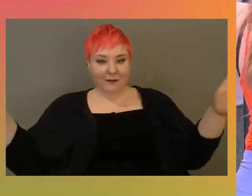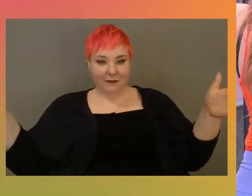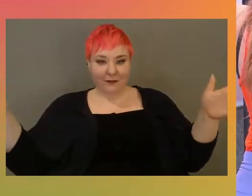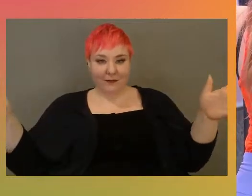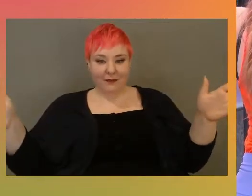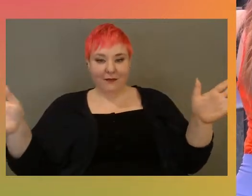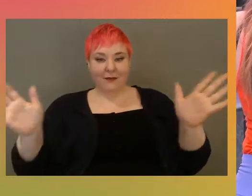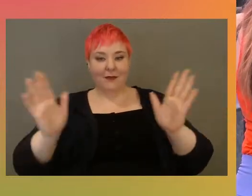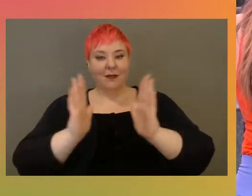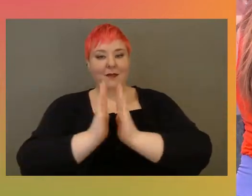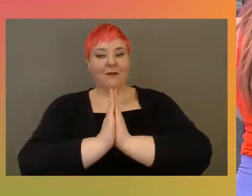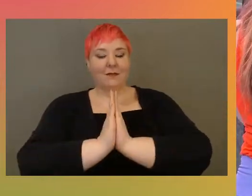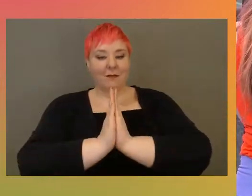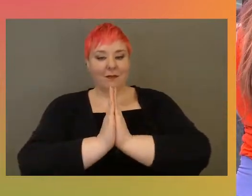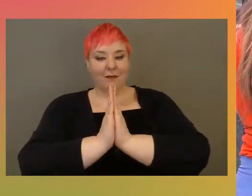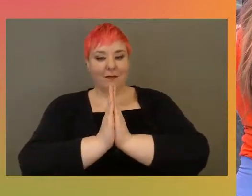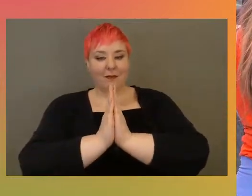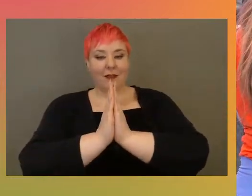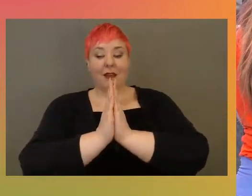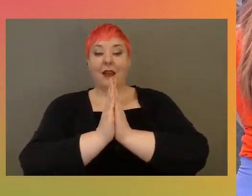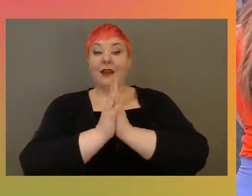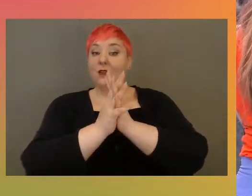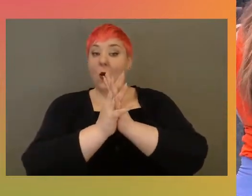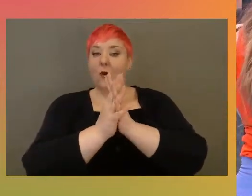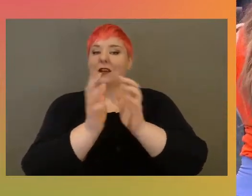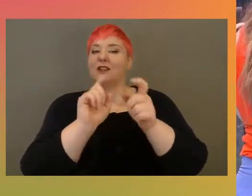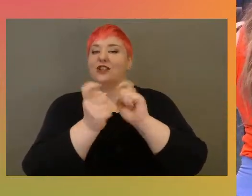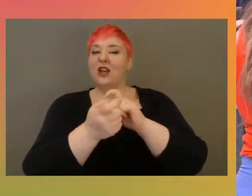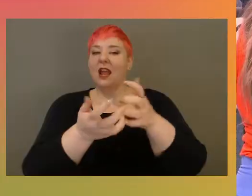EXHALE, ROUND.